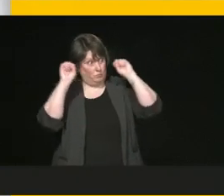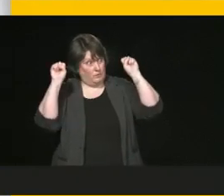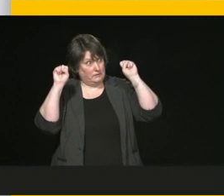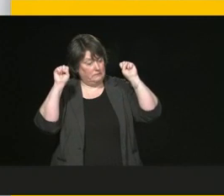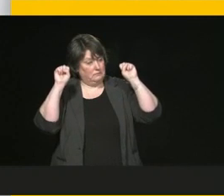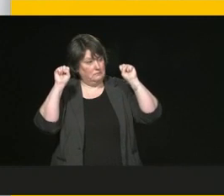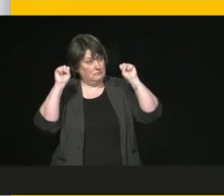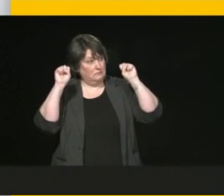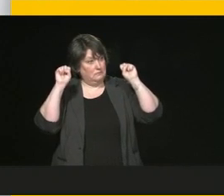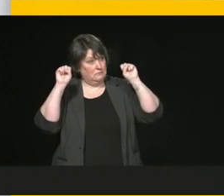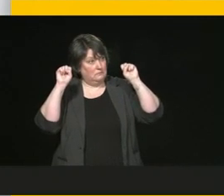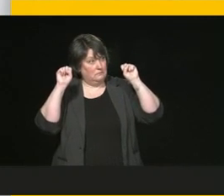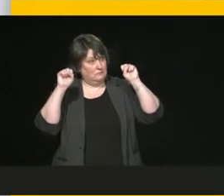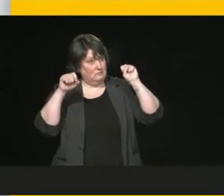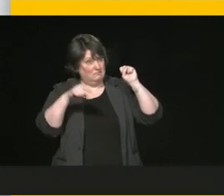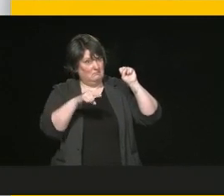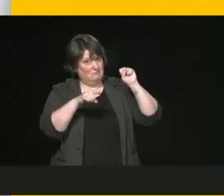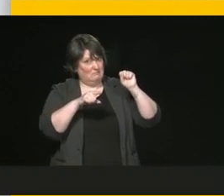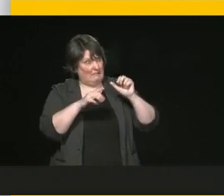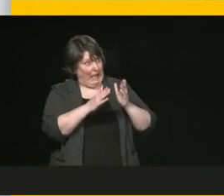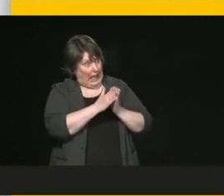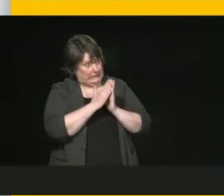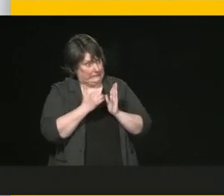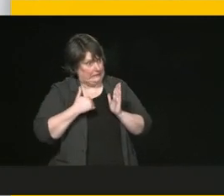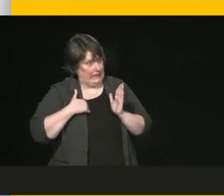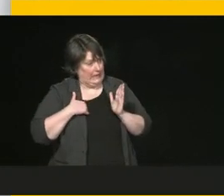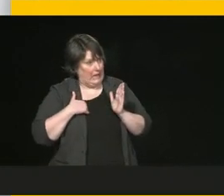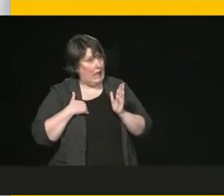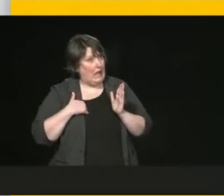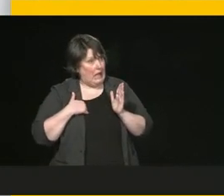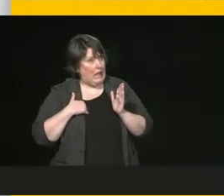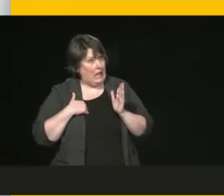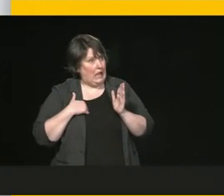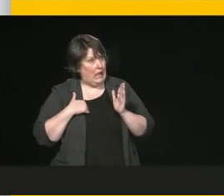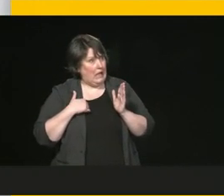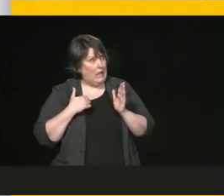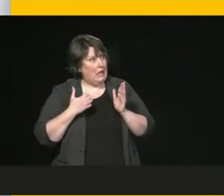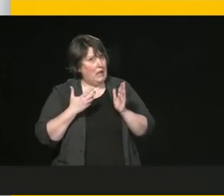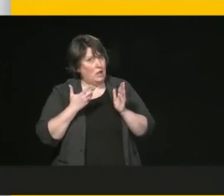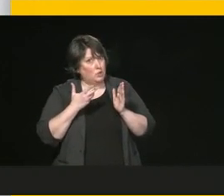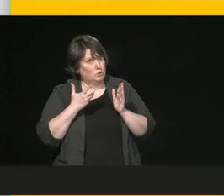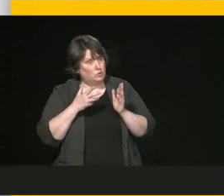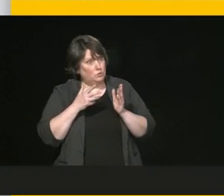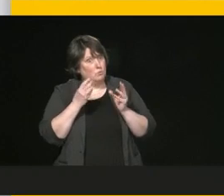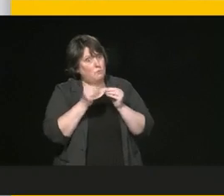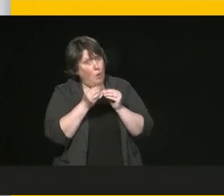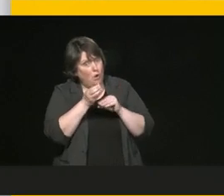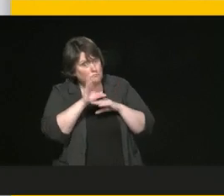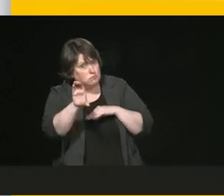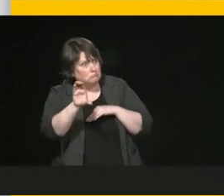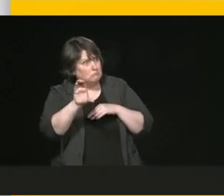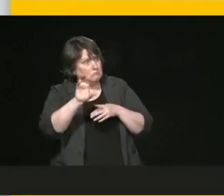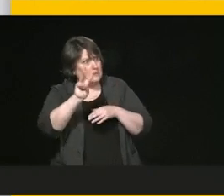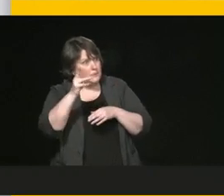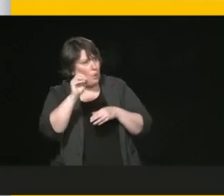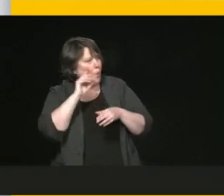AND HAS THE U.S. PRESIDENT EVER PUT ANY PRESSURE ON CANADA TO